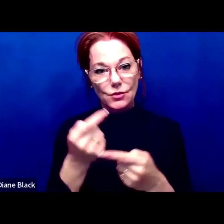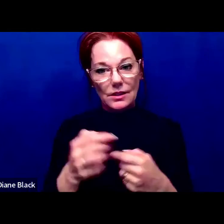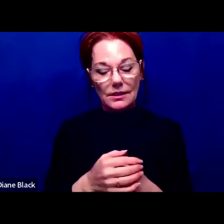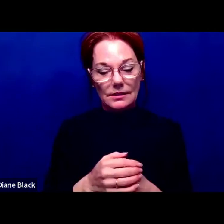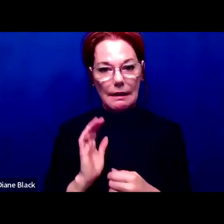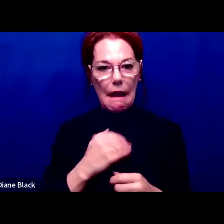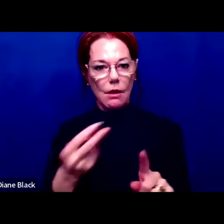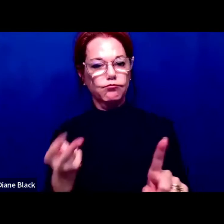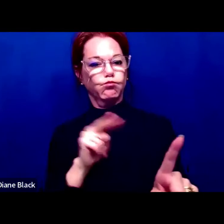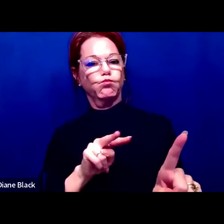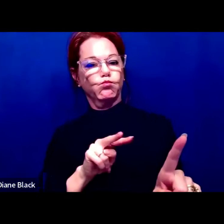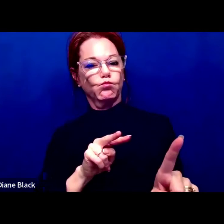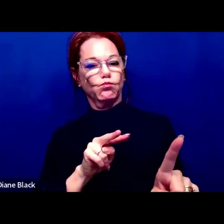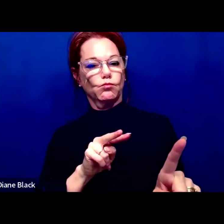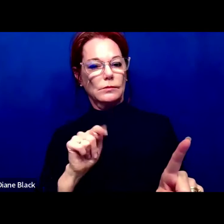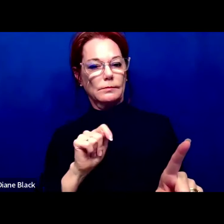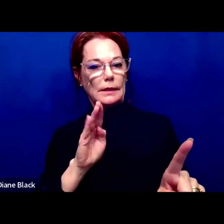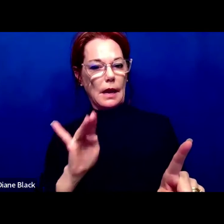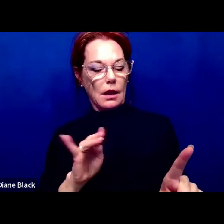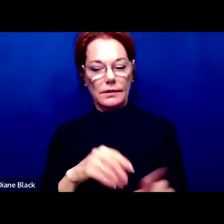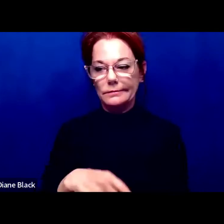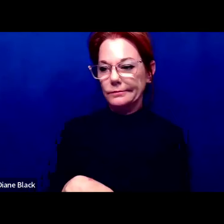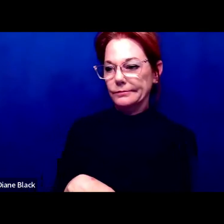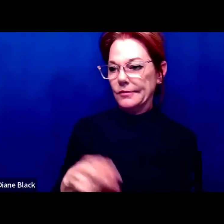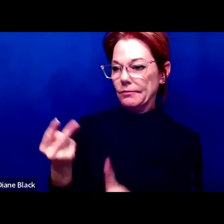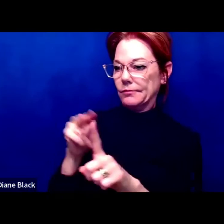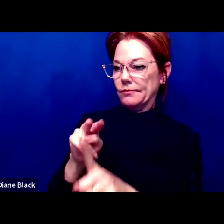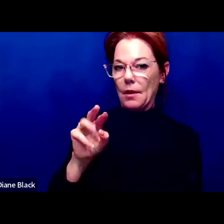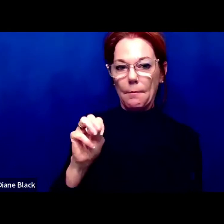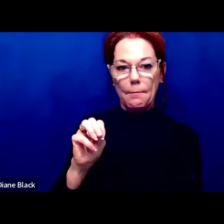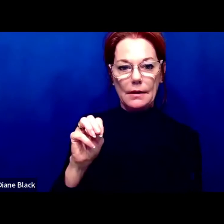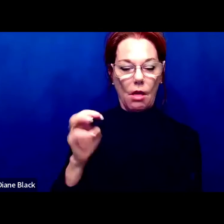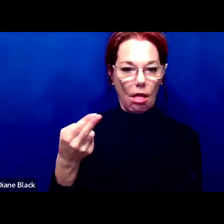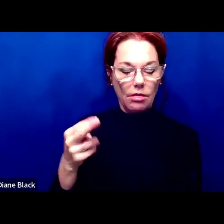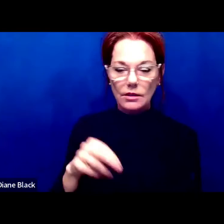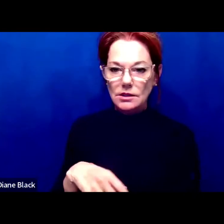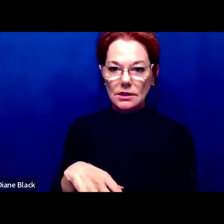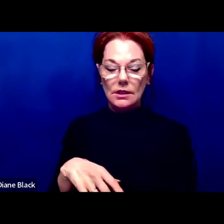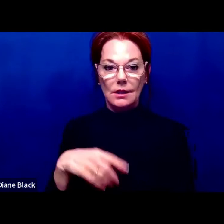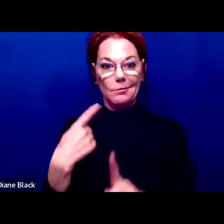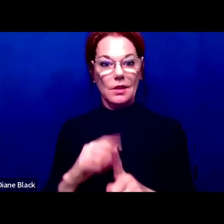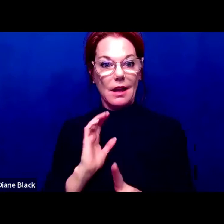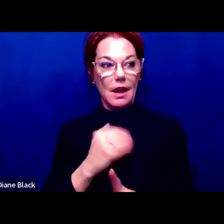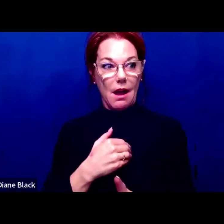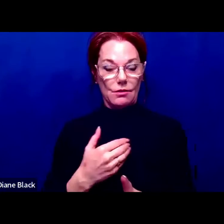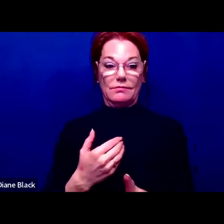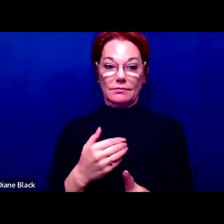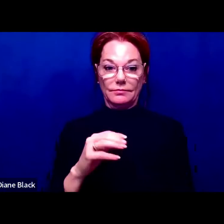the interface of brain injury and mental health and how our criminal justice system treats people with brain injuries and